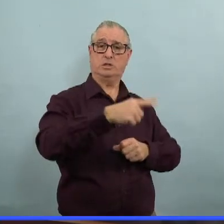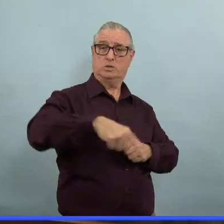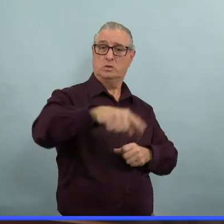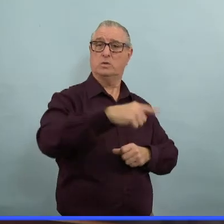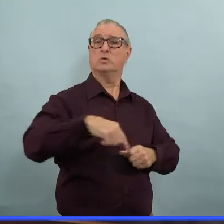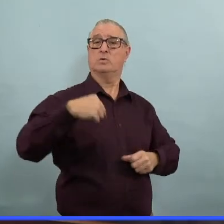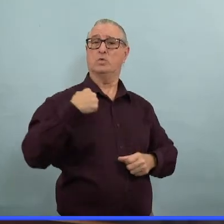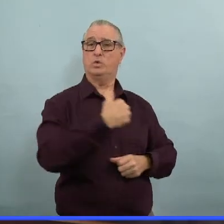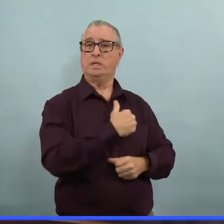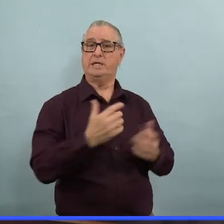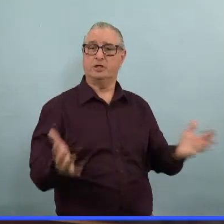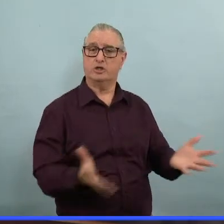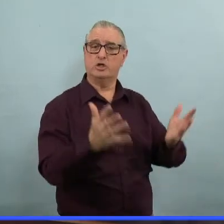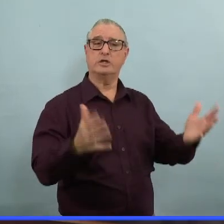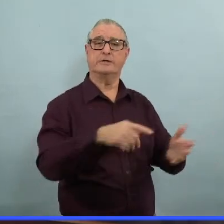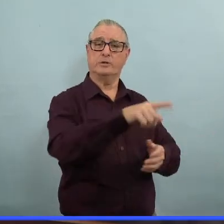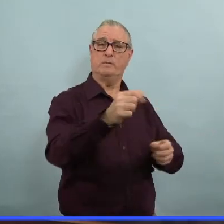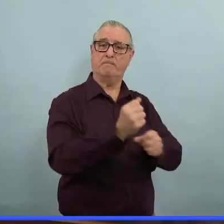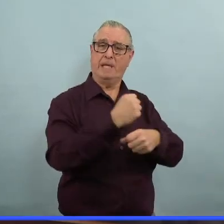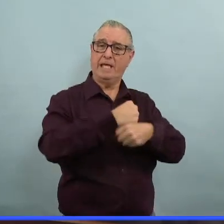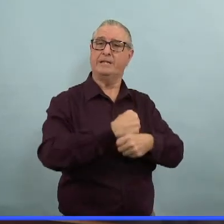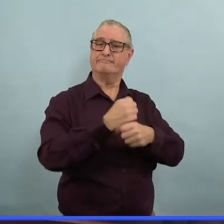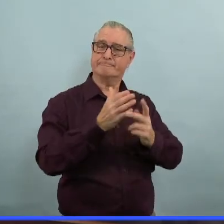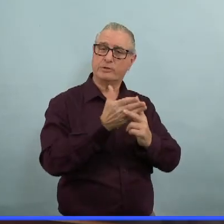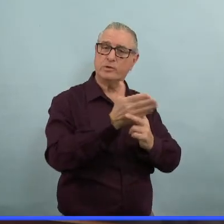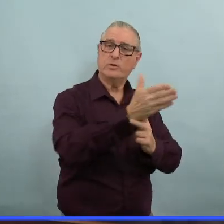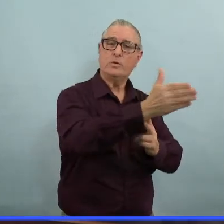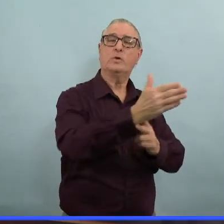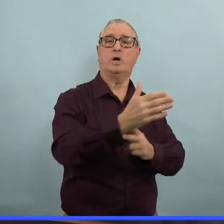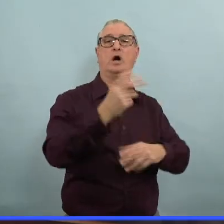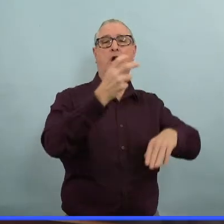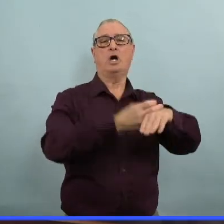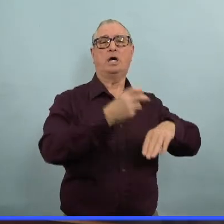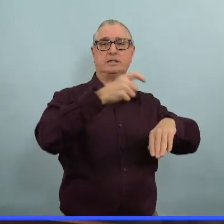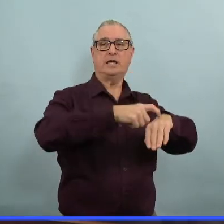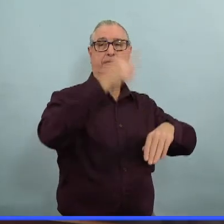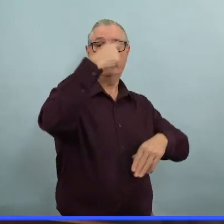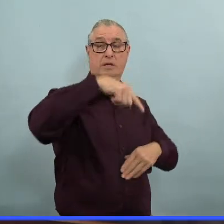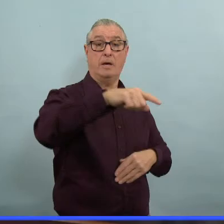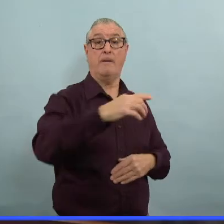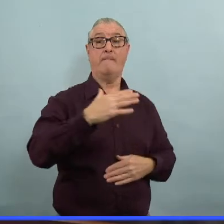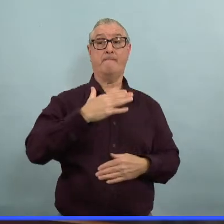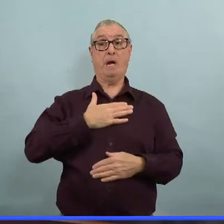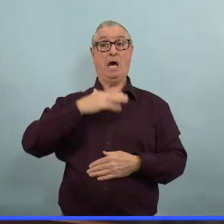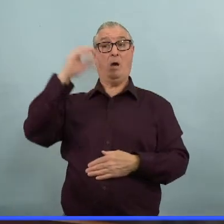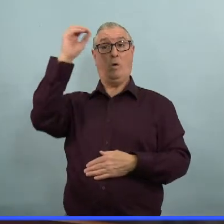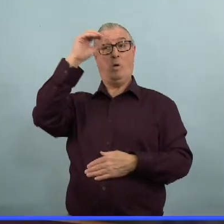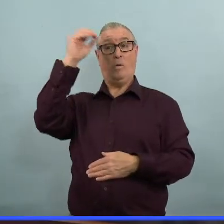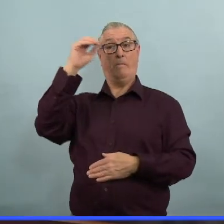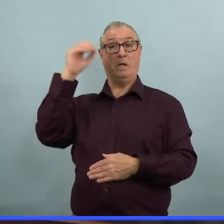i don't condone any kind of violent behavior anywhere at any time and i don't think and i i